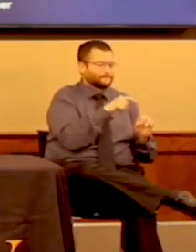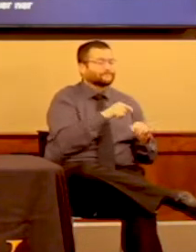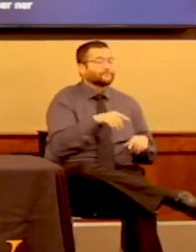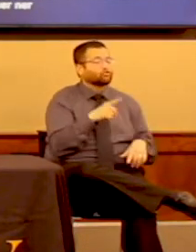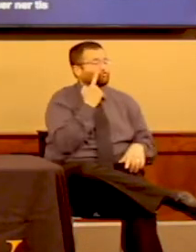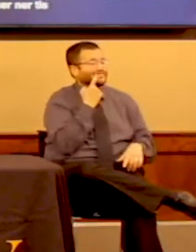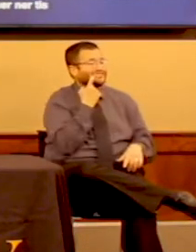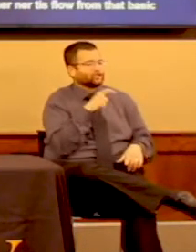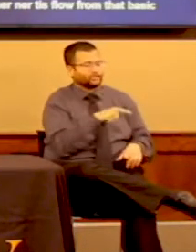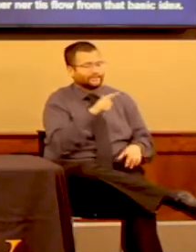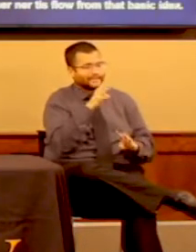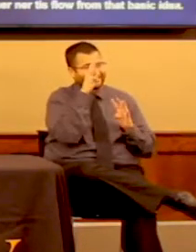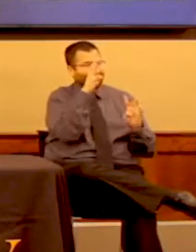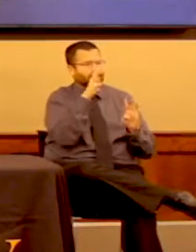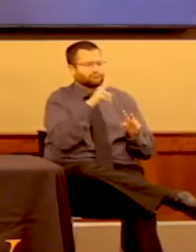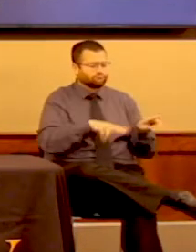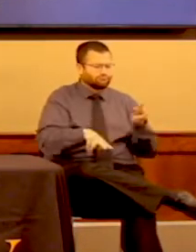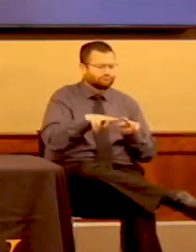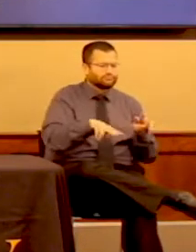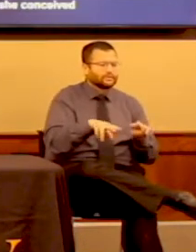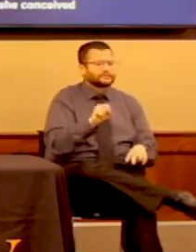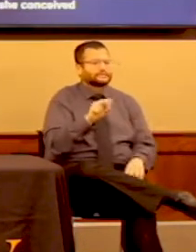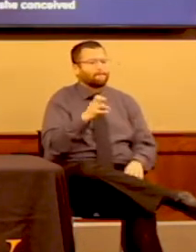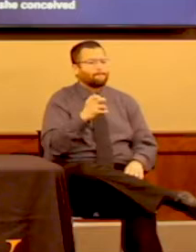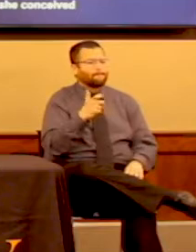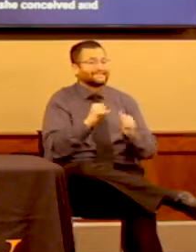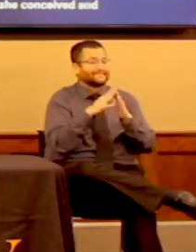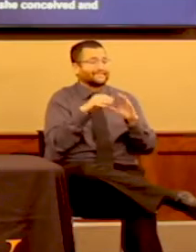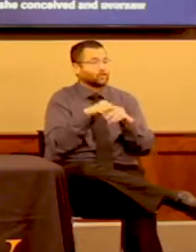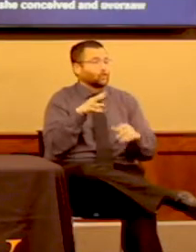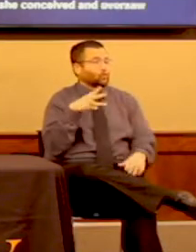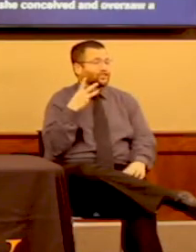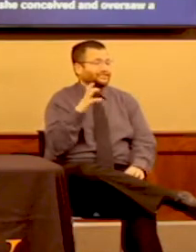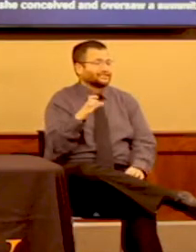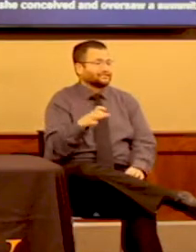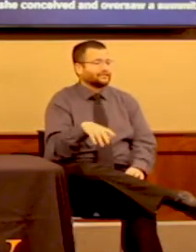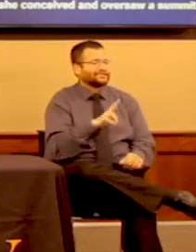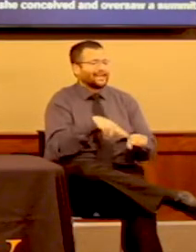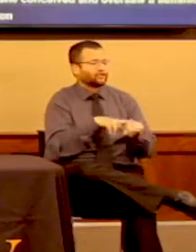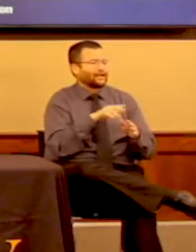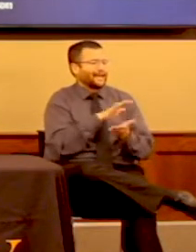conceived and oversaw a summit in